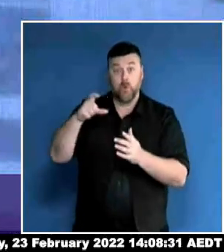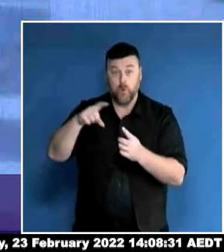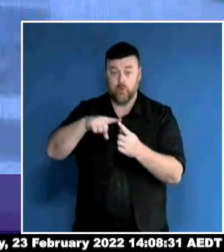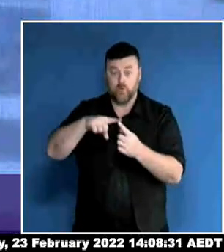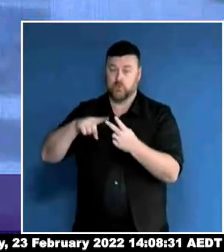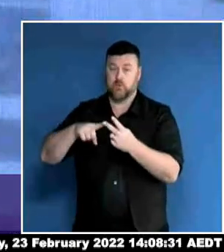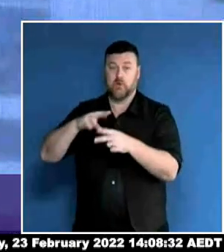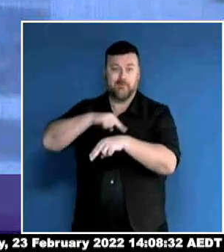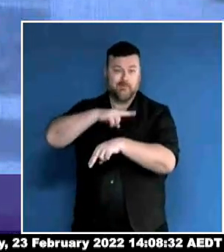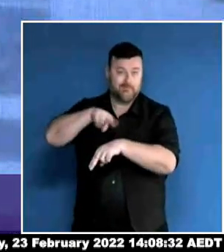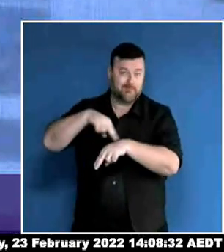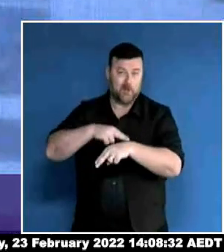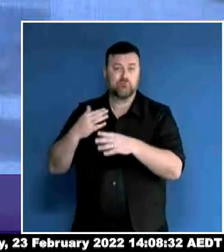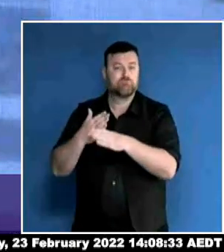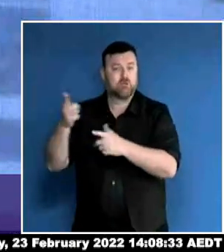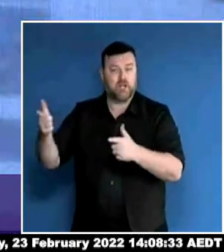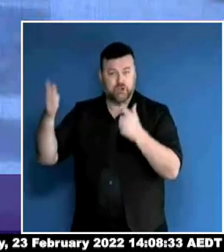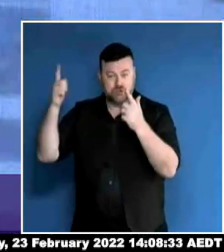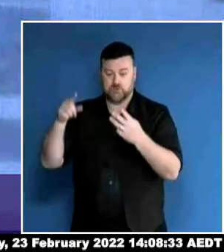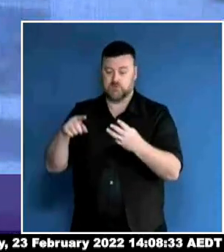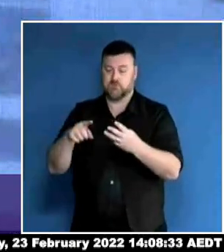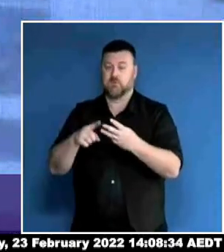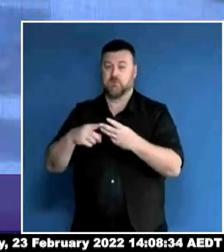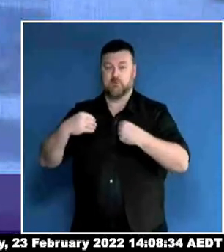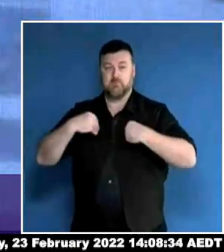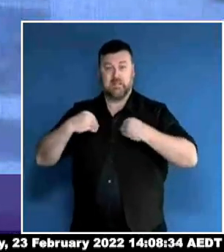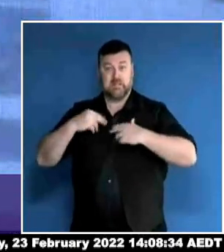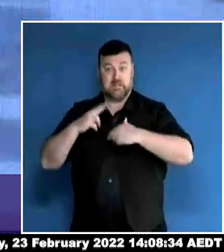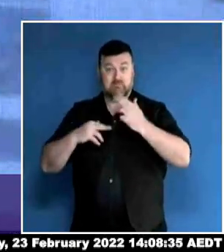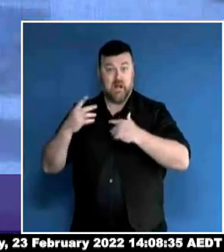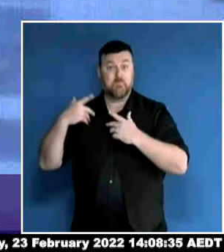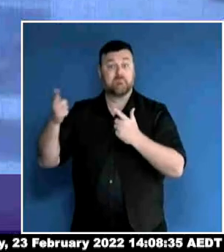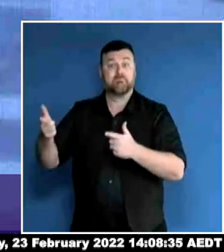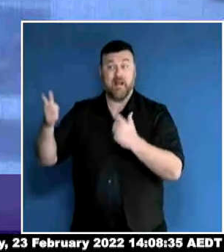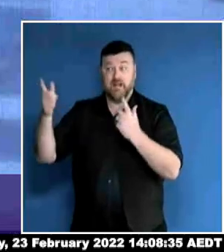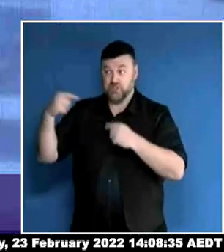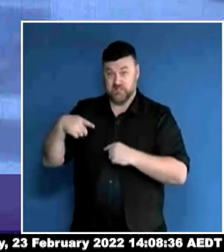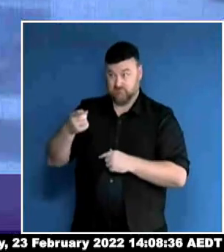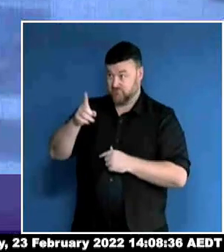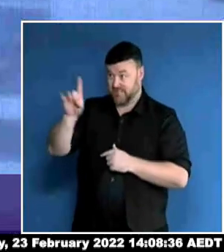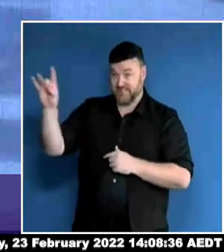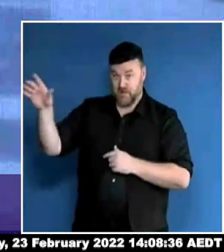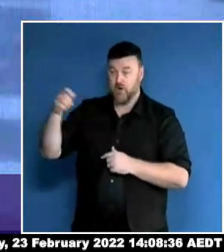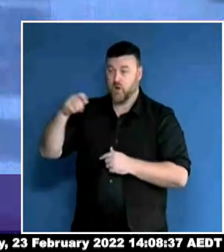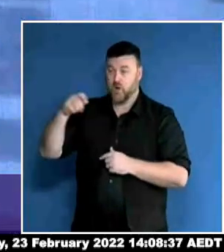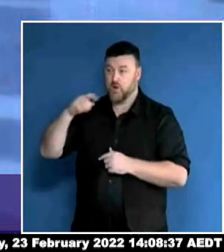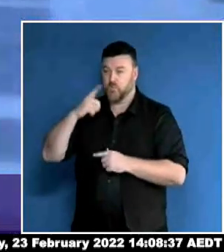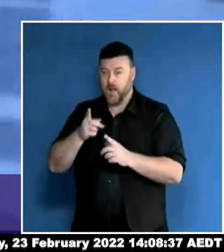managers would do another round of assessing potential participants.